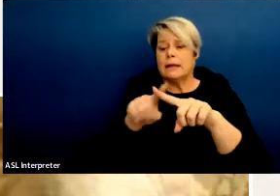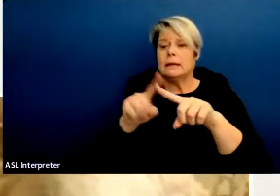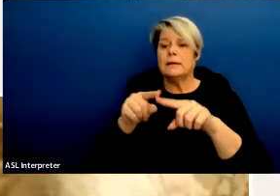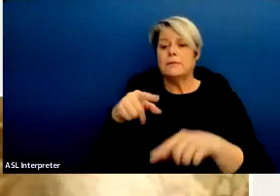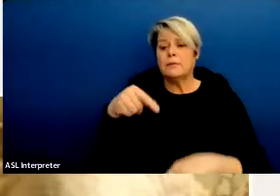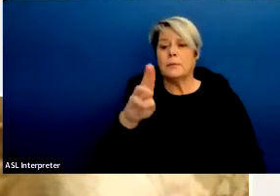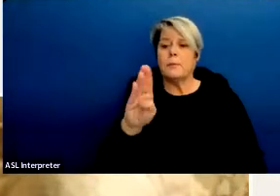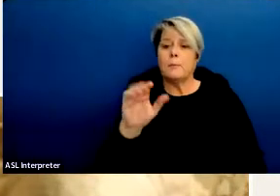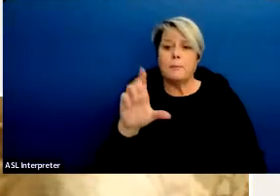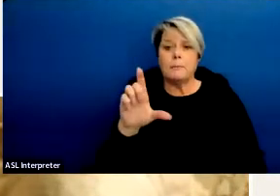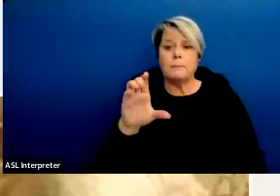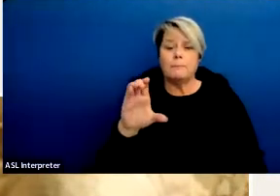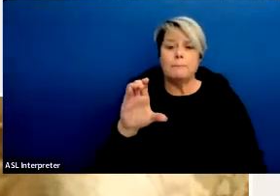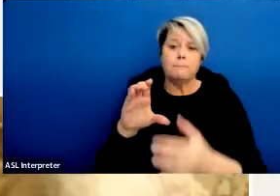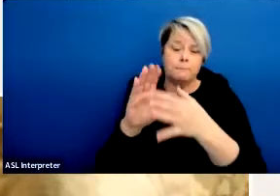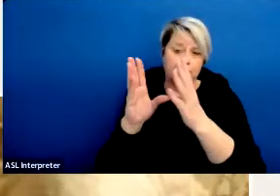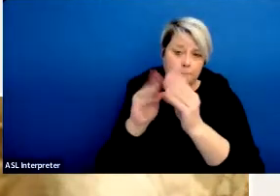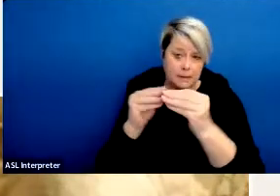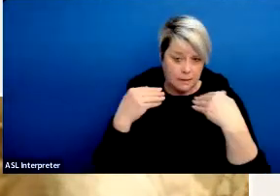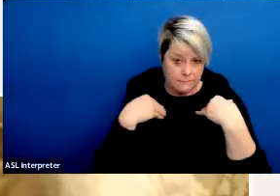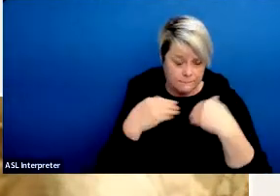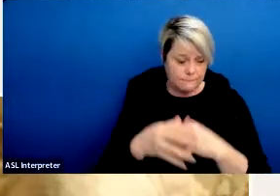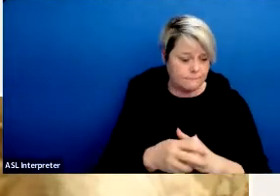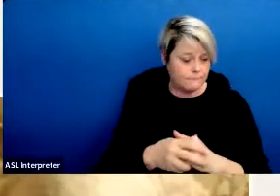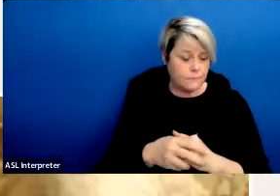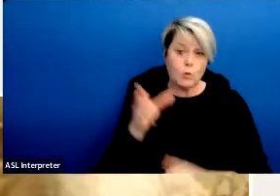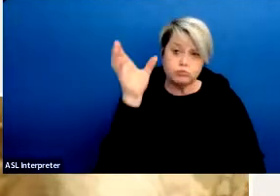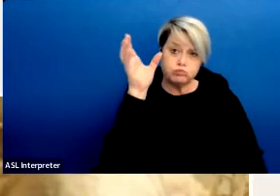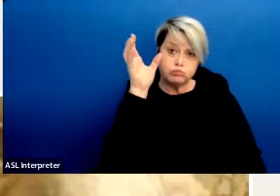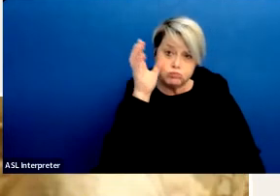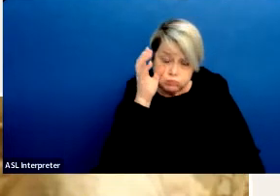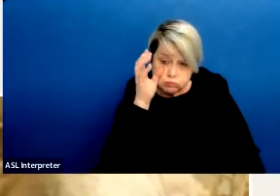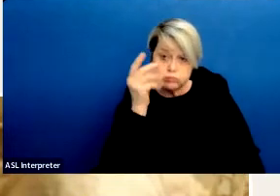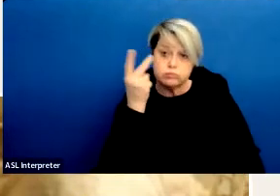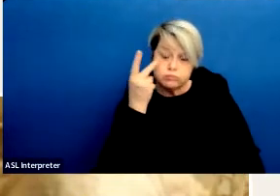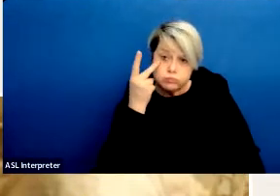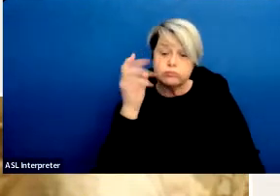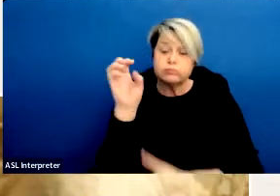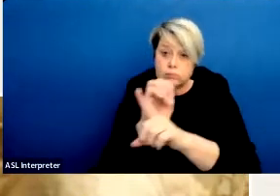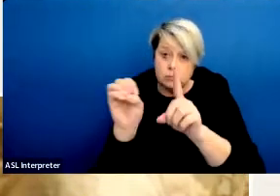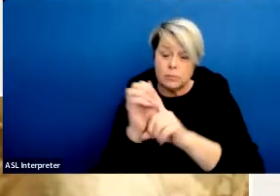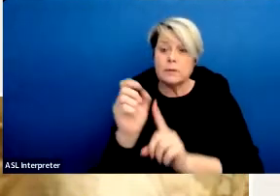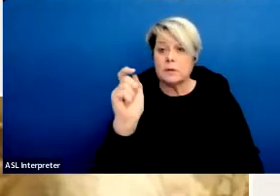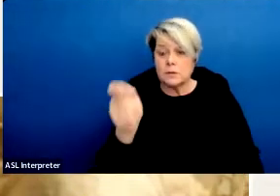informational resources and educational tools and links to public meeting that are coming up that afford you the opportunity to listen in on